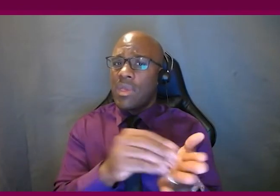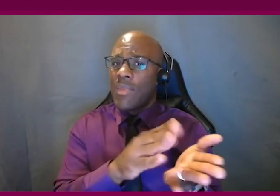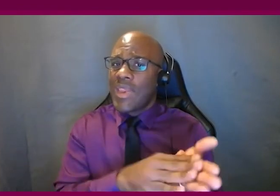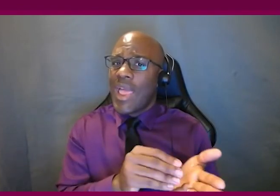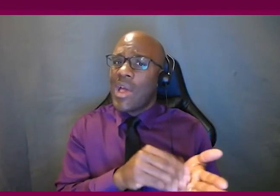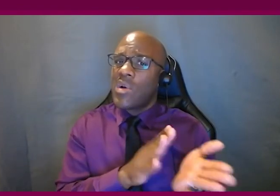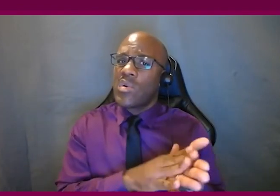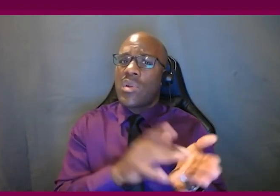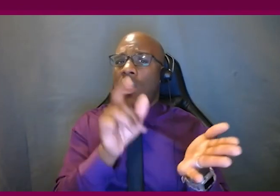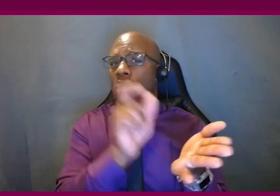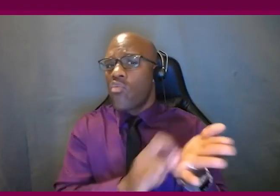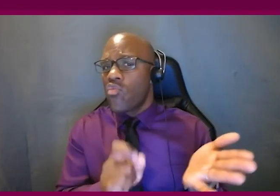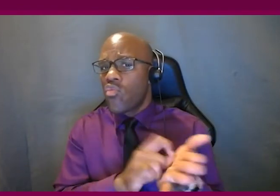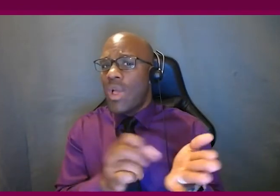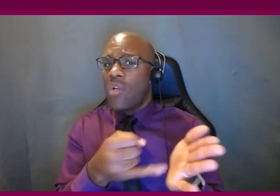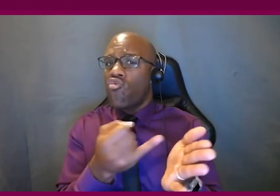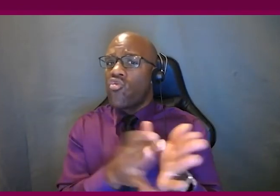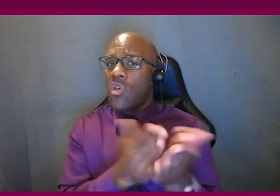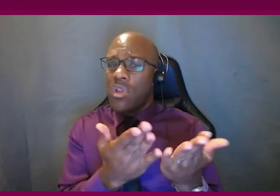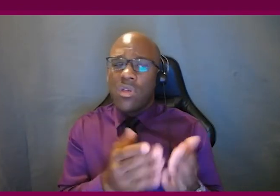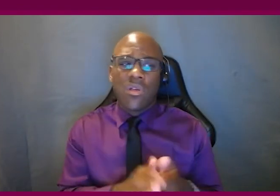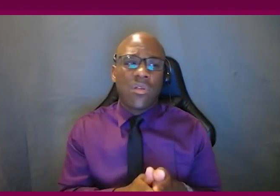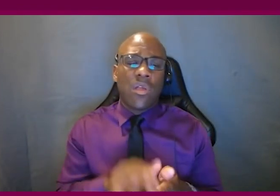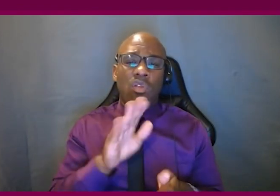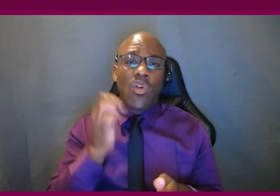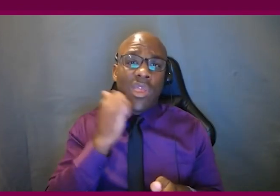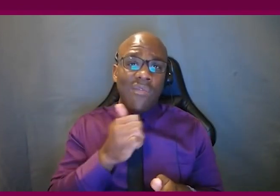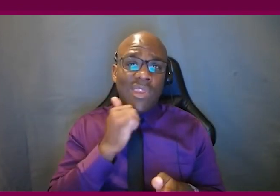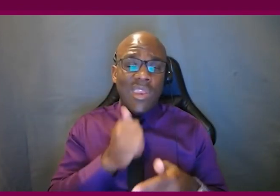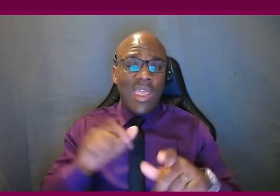And if you feel comfortable, find a group of people to show it to and know that what